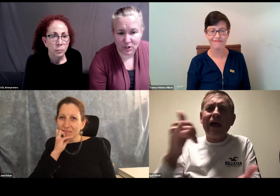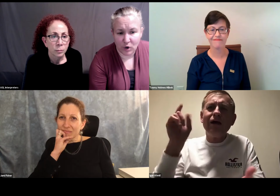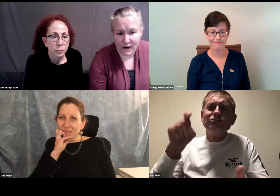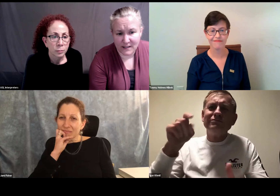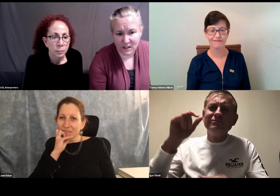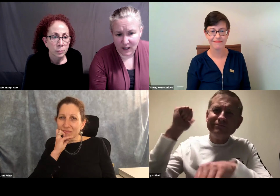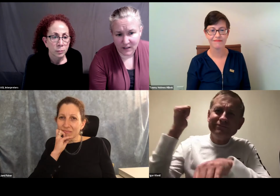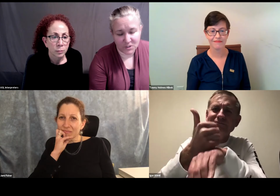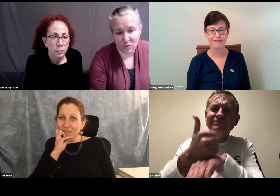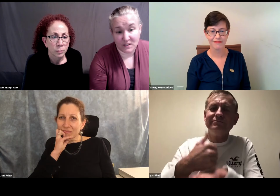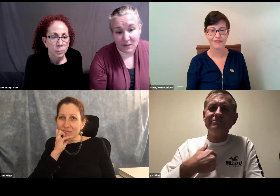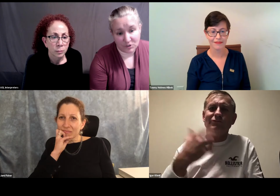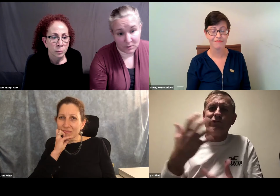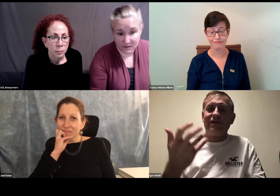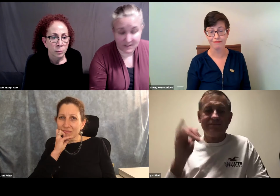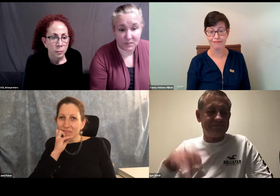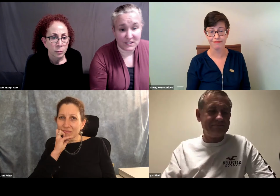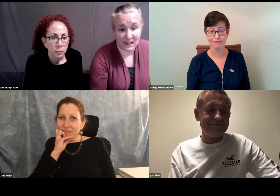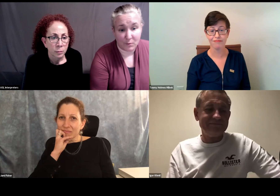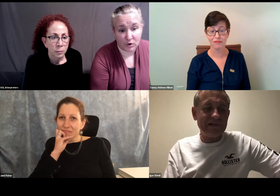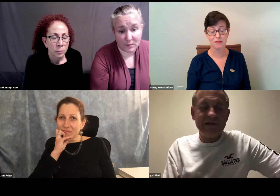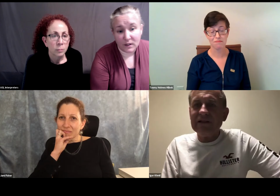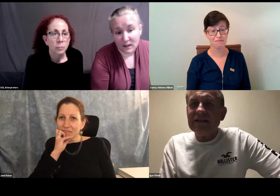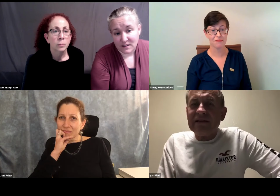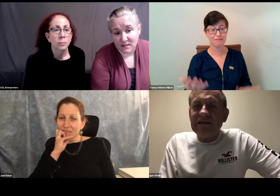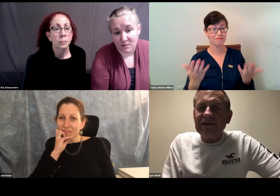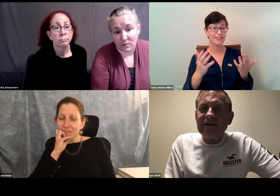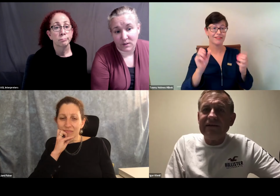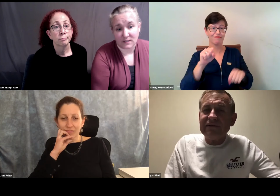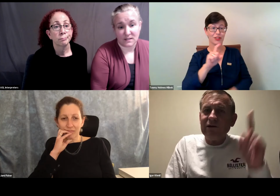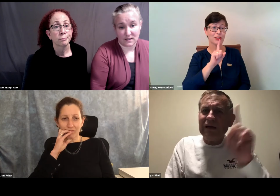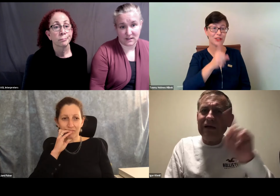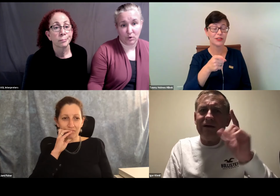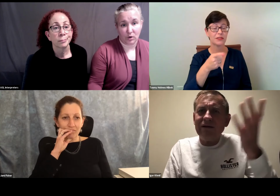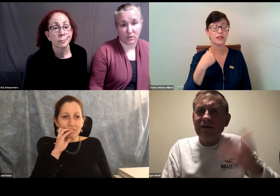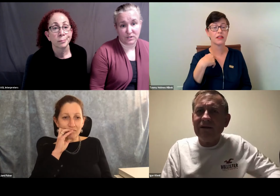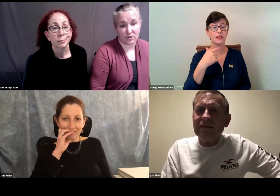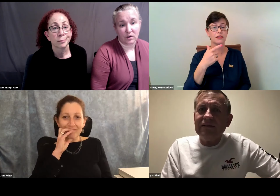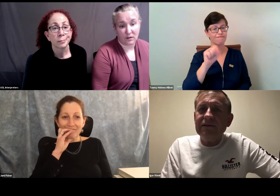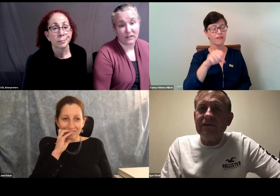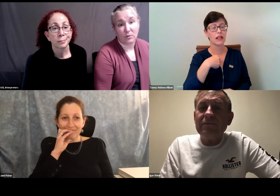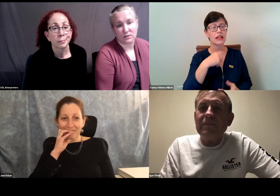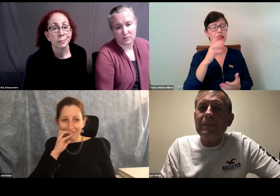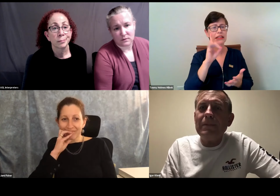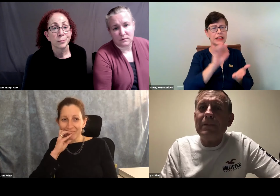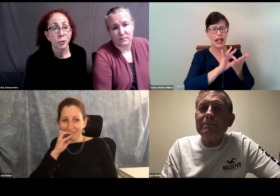more asr college, but she wasn't able to because they simply didn't have a program so that's something we'd like to see is that more courses are available sure.